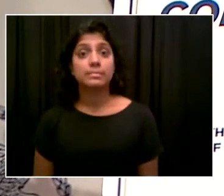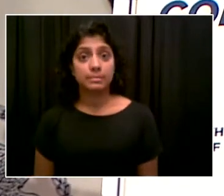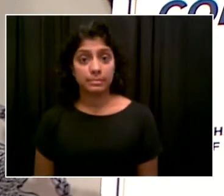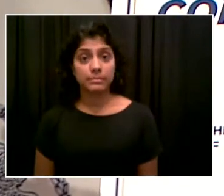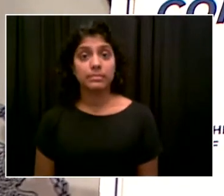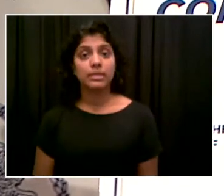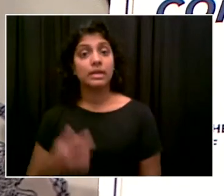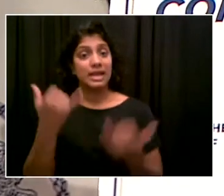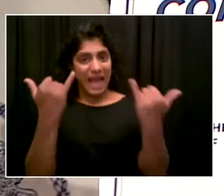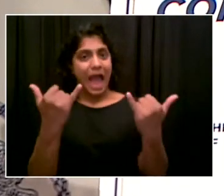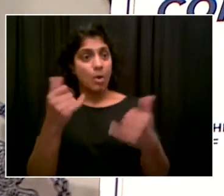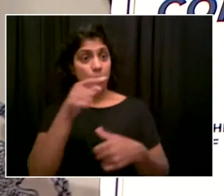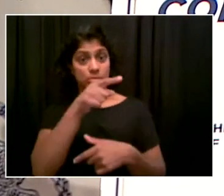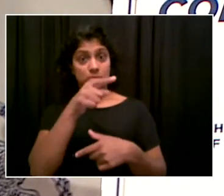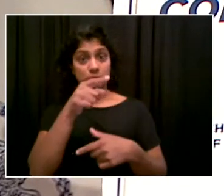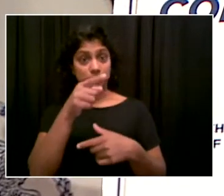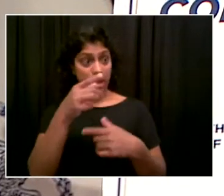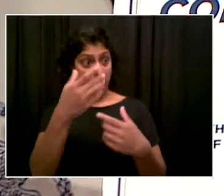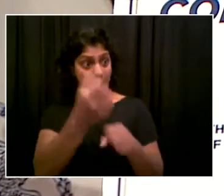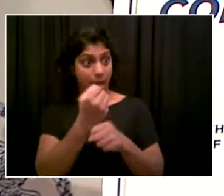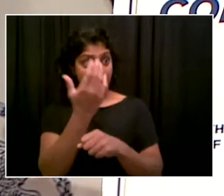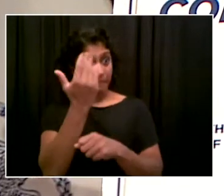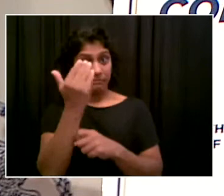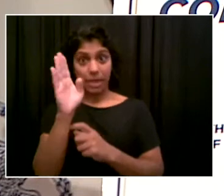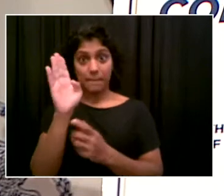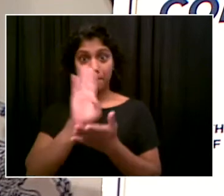THERE IS SO MANY THINGS, WE WANT TO BE BETTER WITH THE